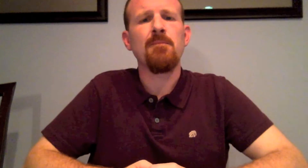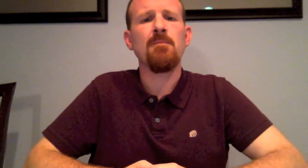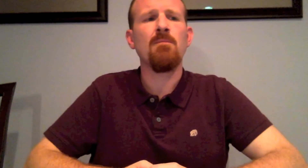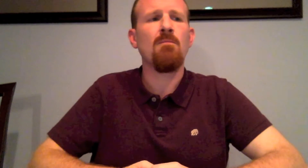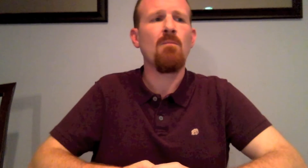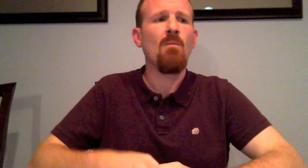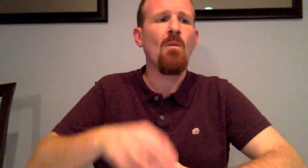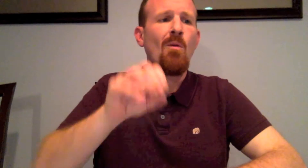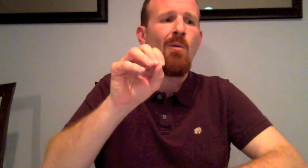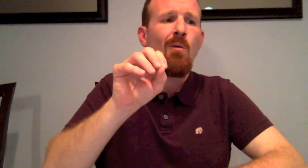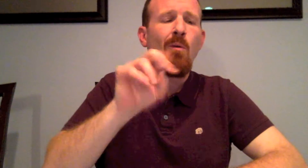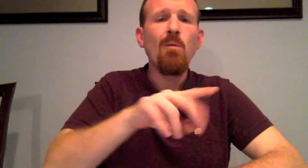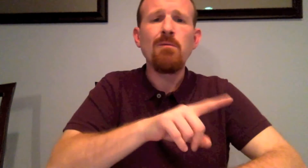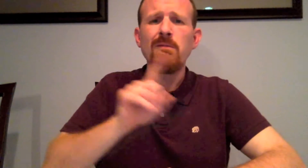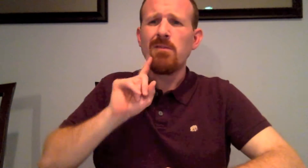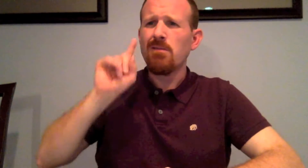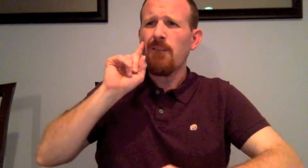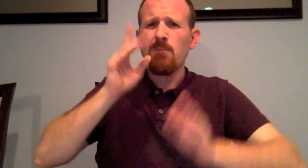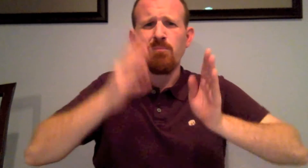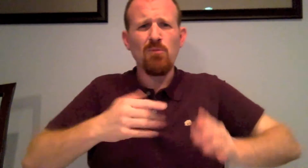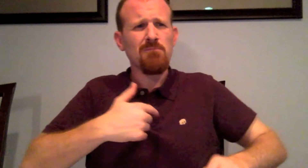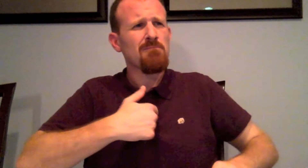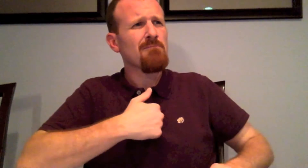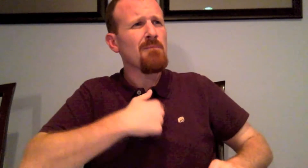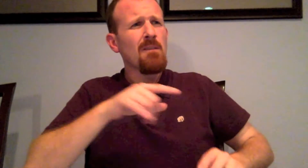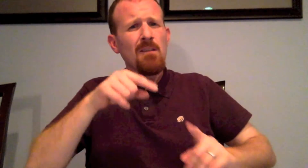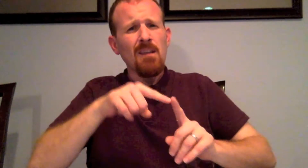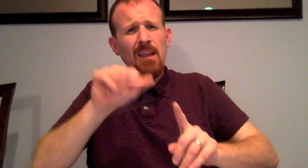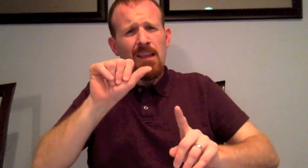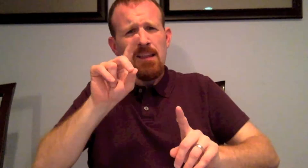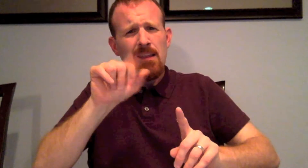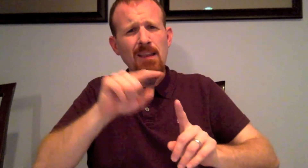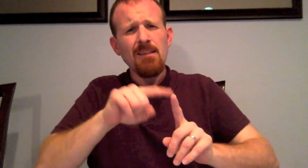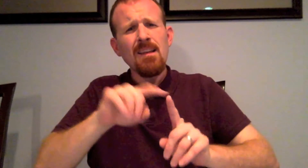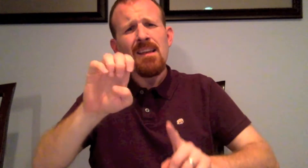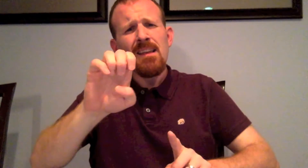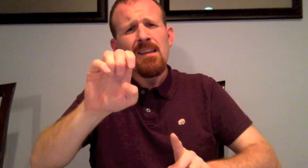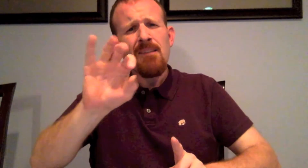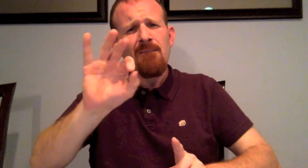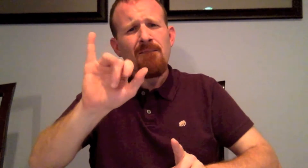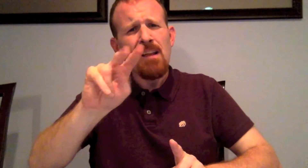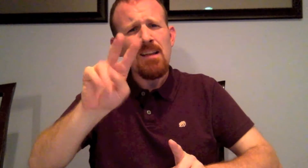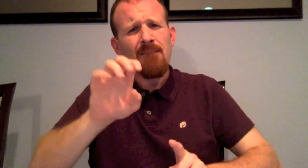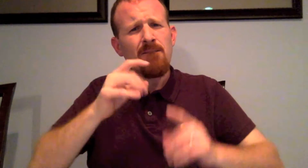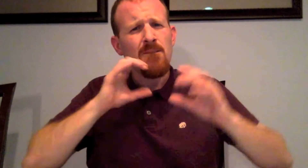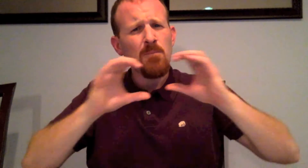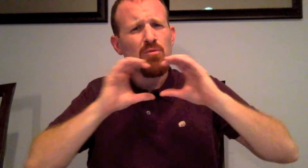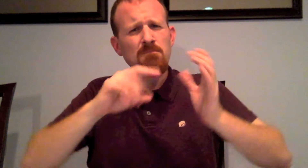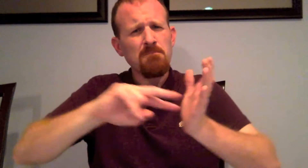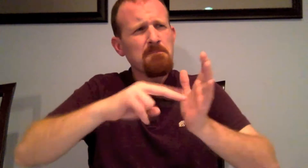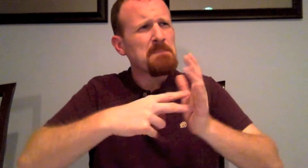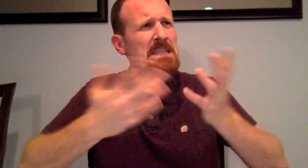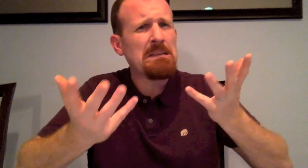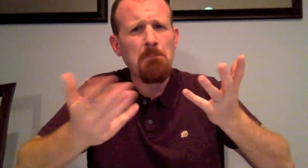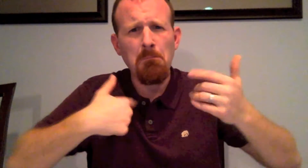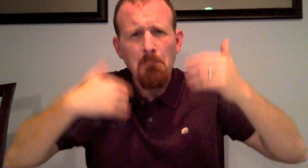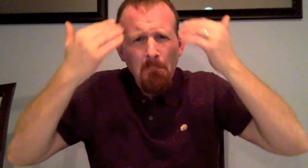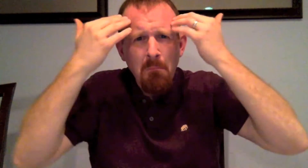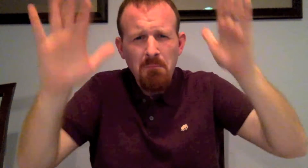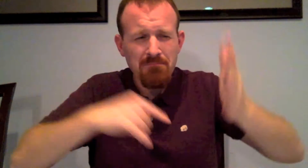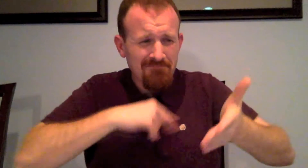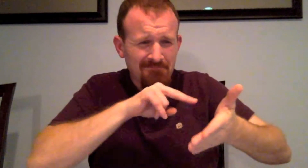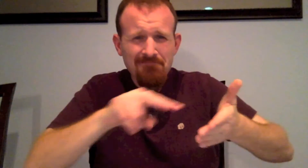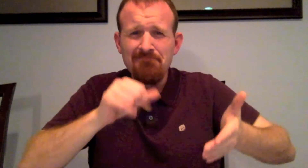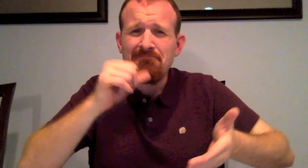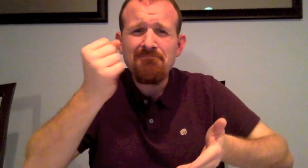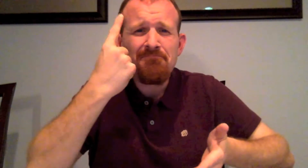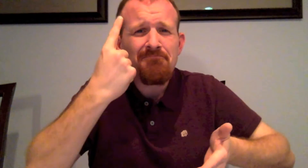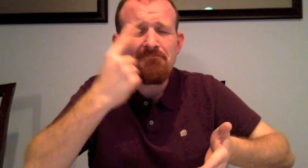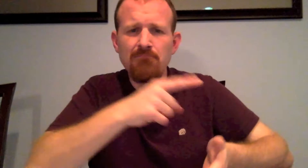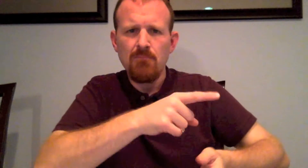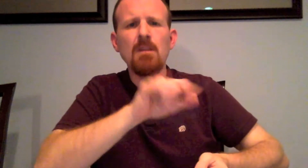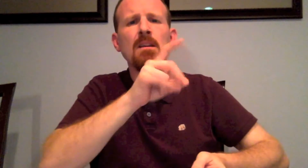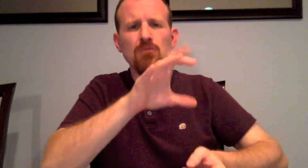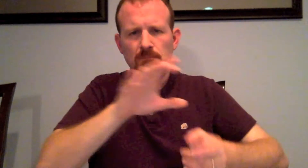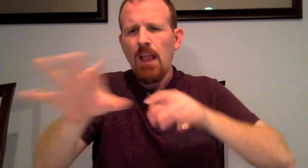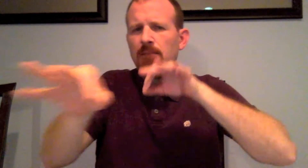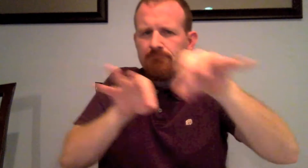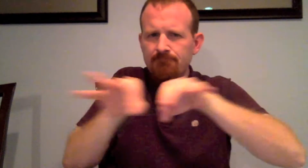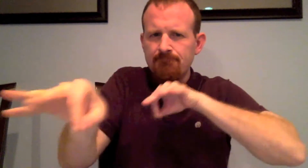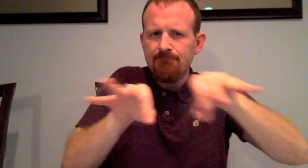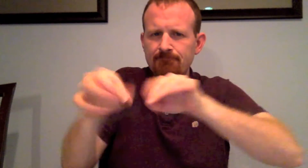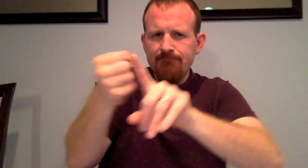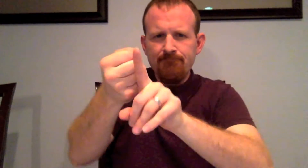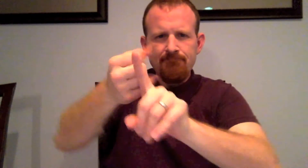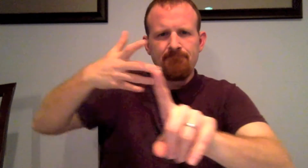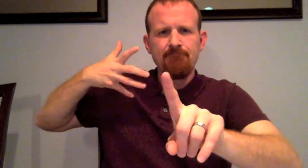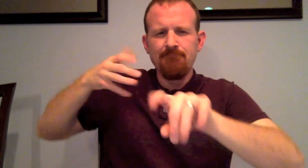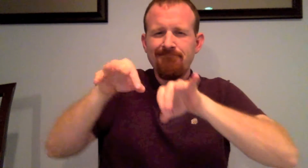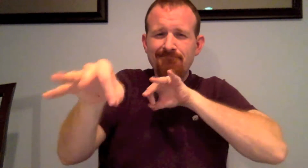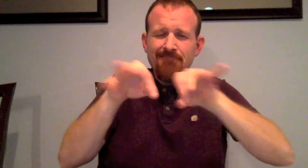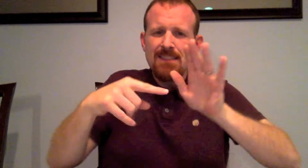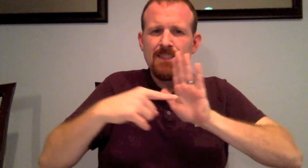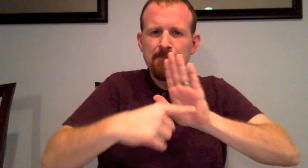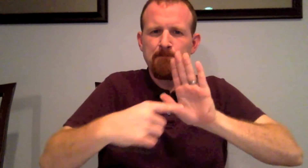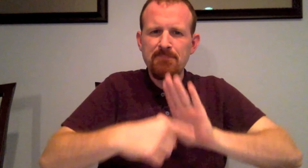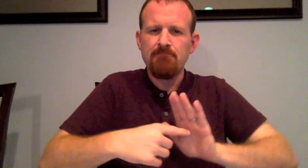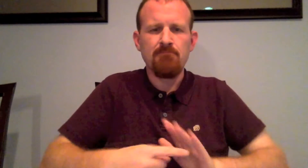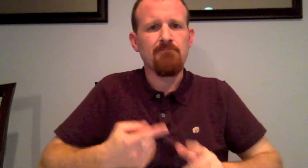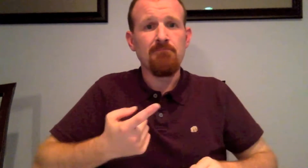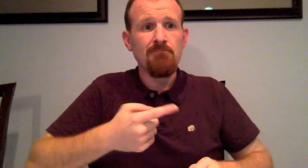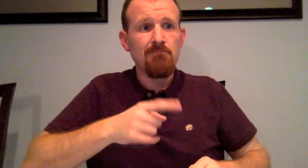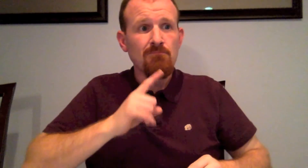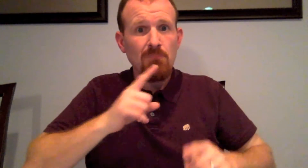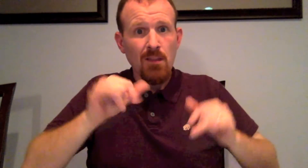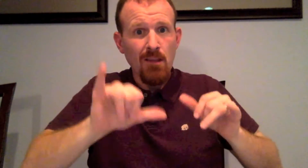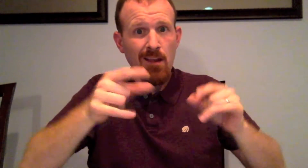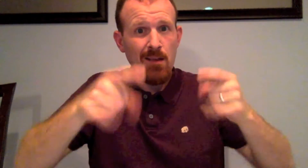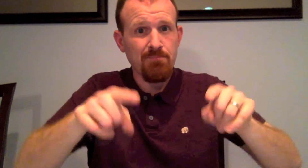Another example would be a deaf person not understanding what an “effective communication” means in ADA and IDHHC can provide some clarification to the deaf person including providing some examples.